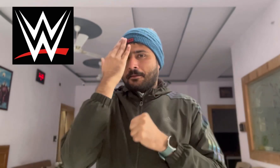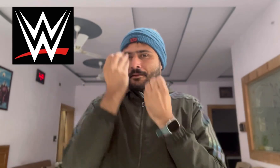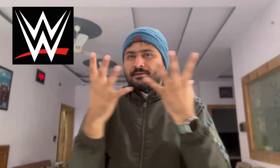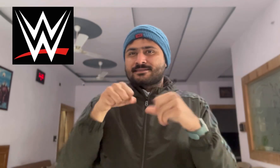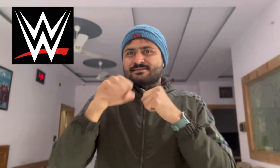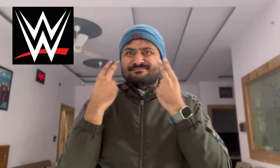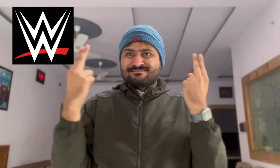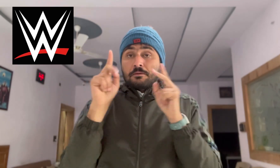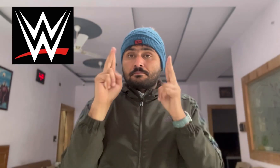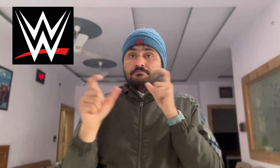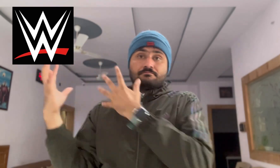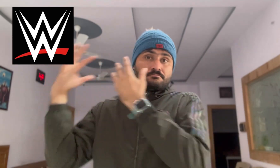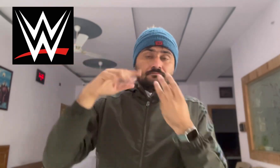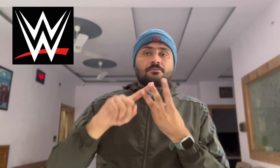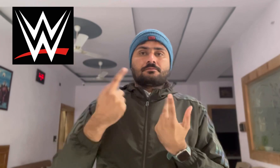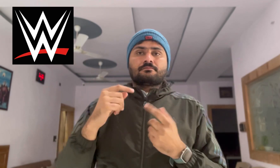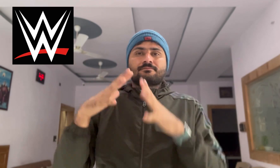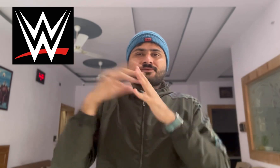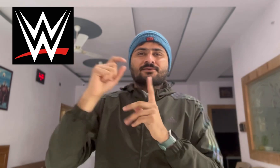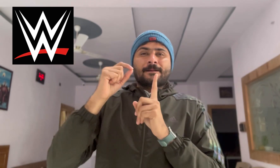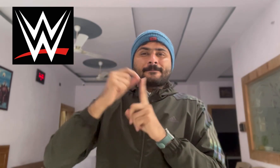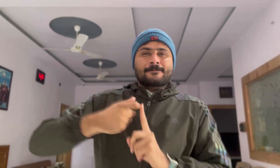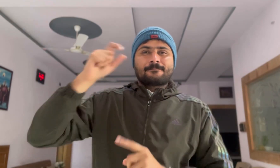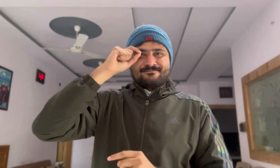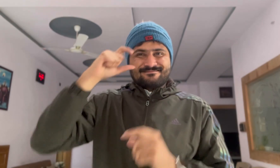WWE will come hope USA president and Joe Biden